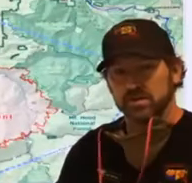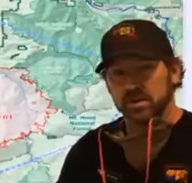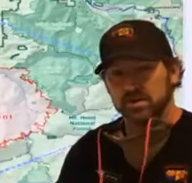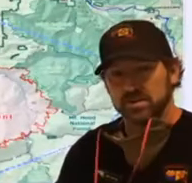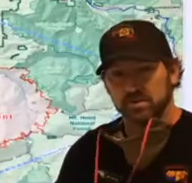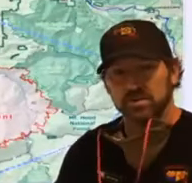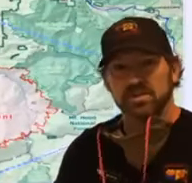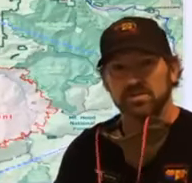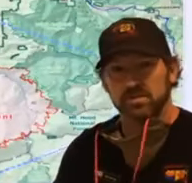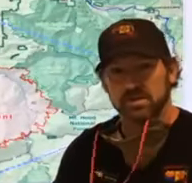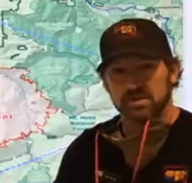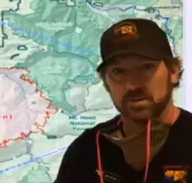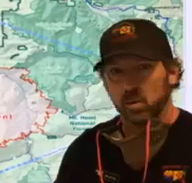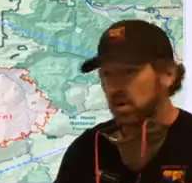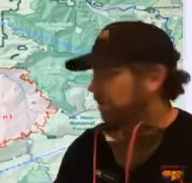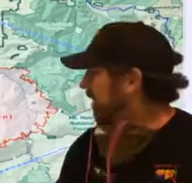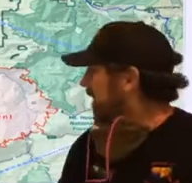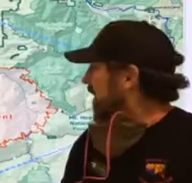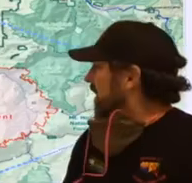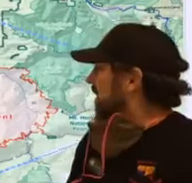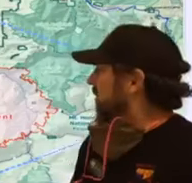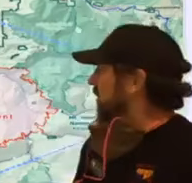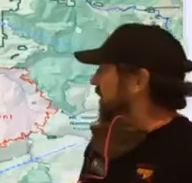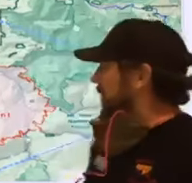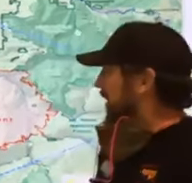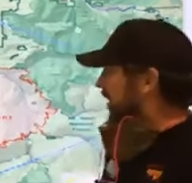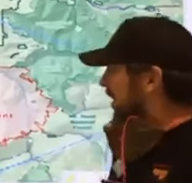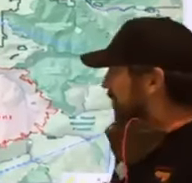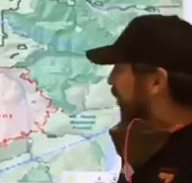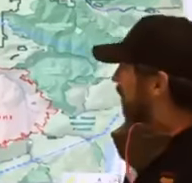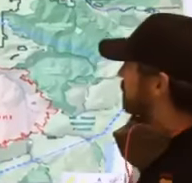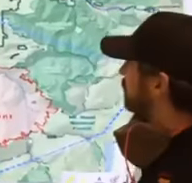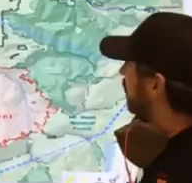uh southwest incident management team one give you a little bit of operational